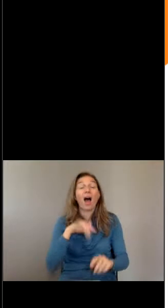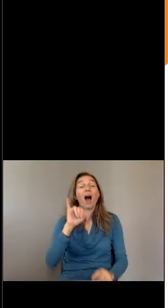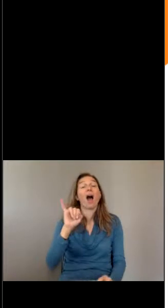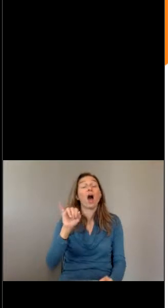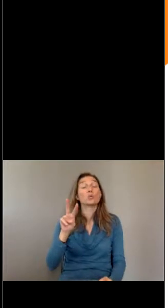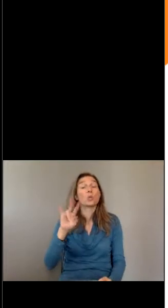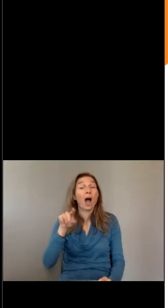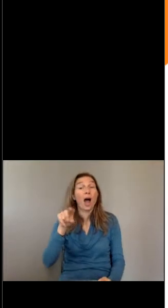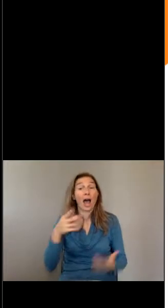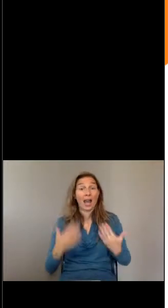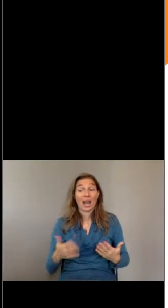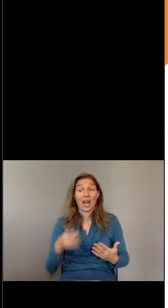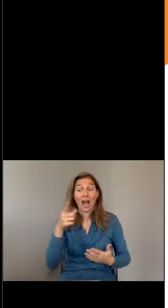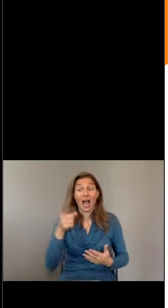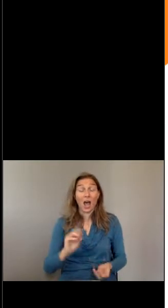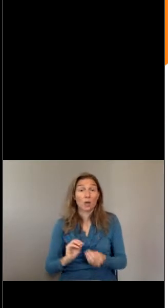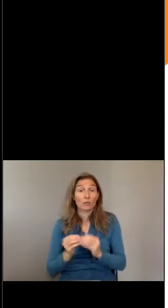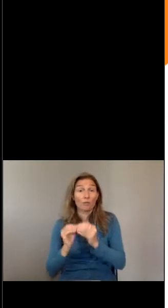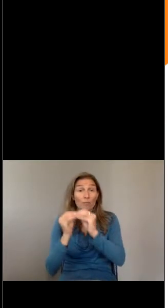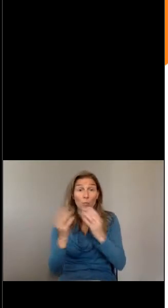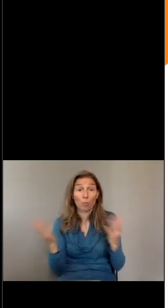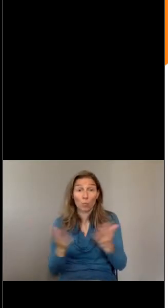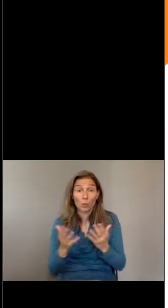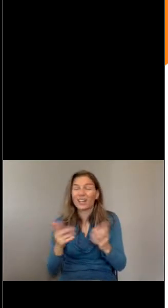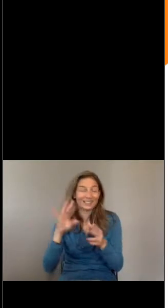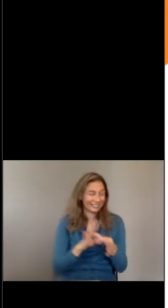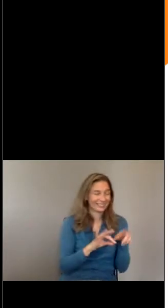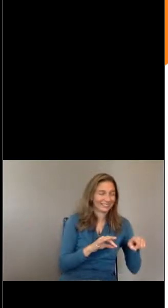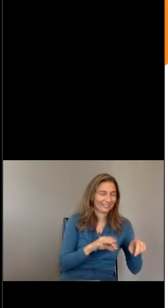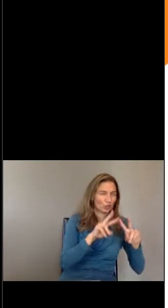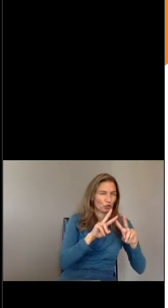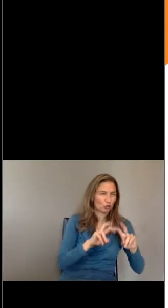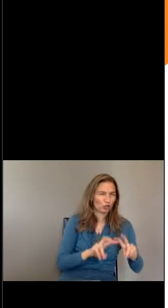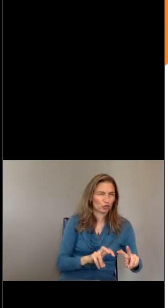on the basis of the research that we're conducting is